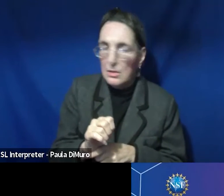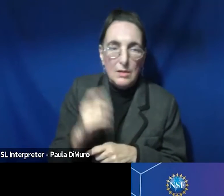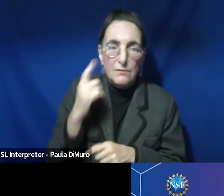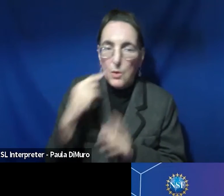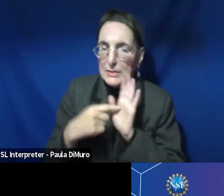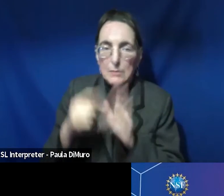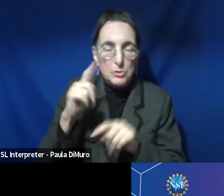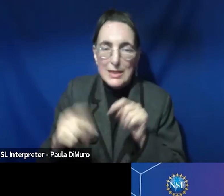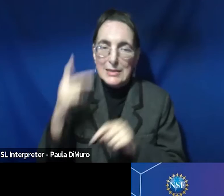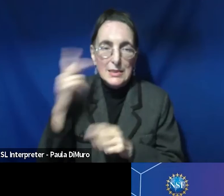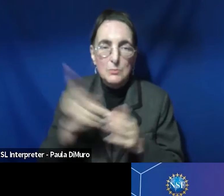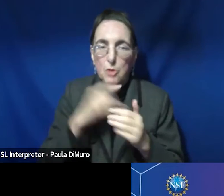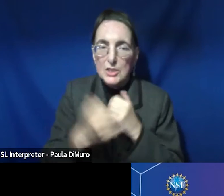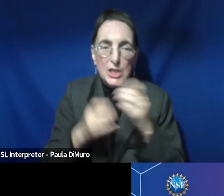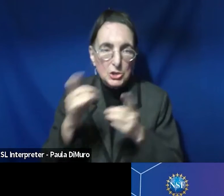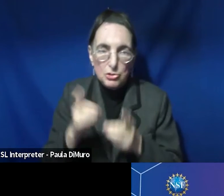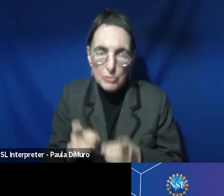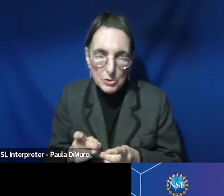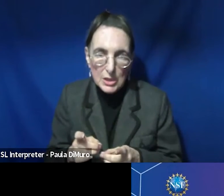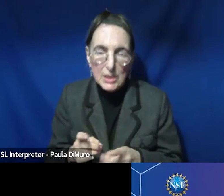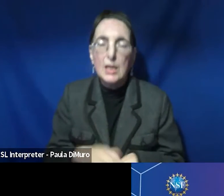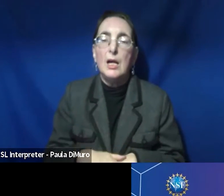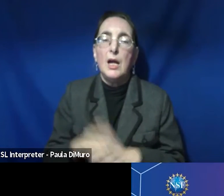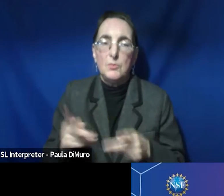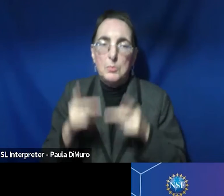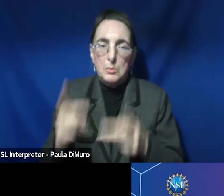of a proposal submitted in FastLane in Research.gov.